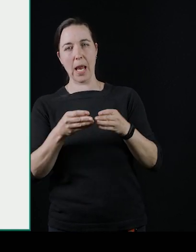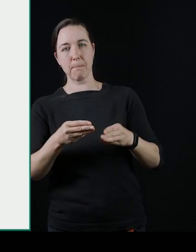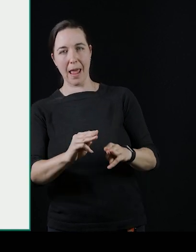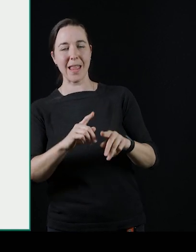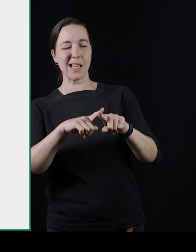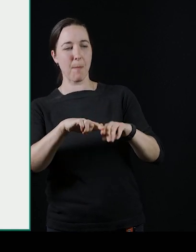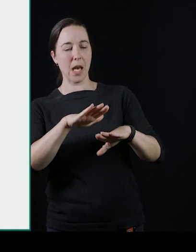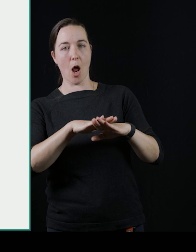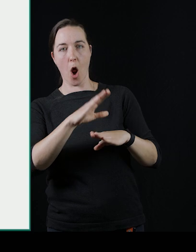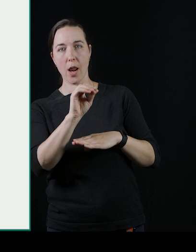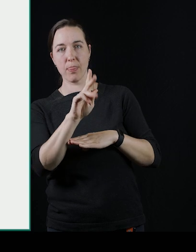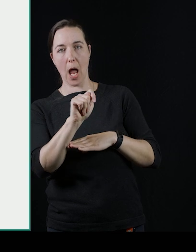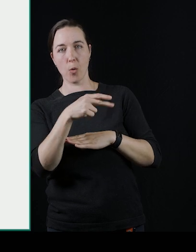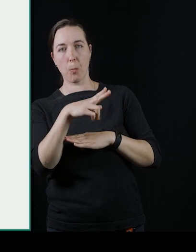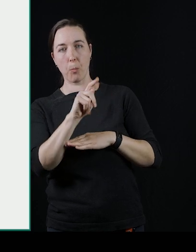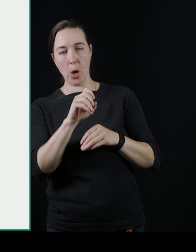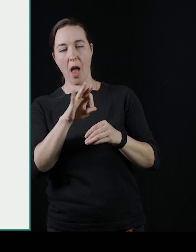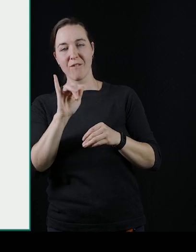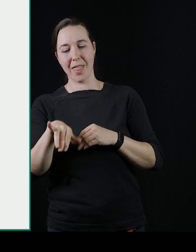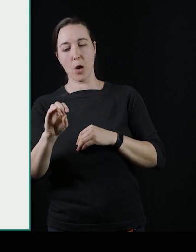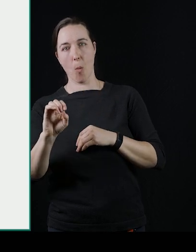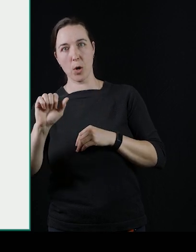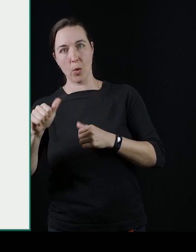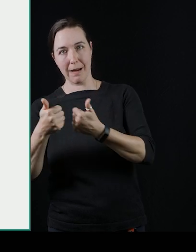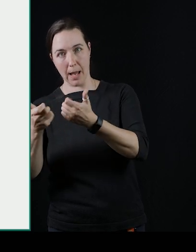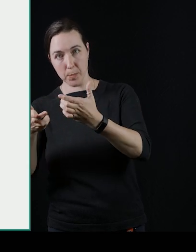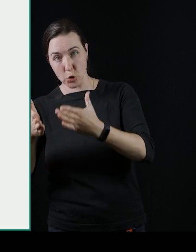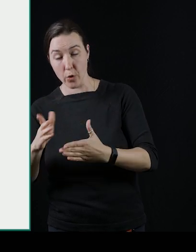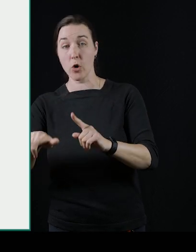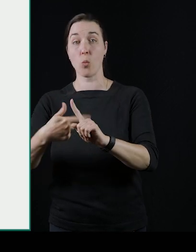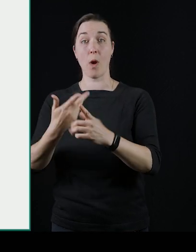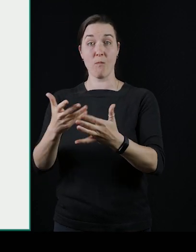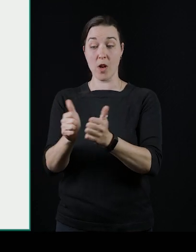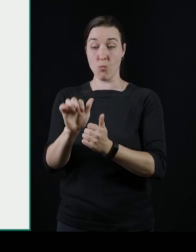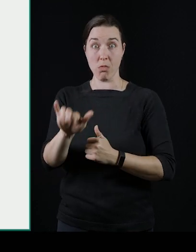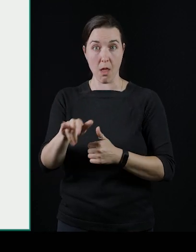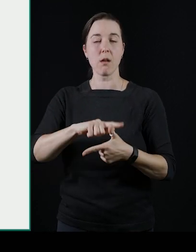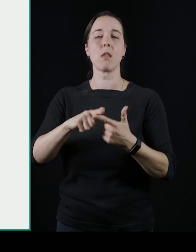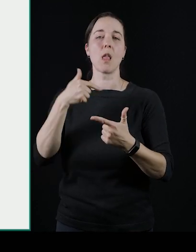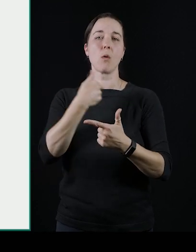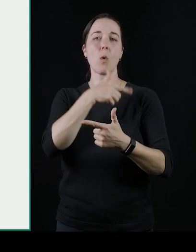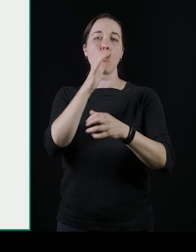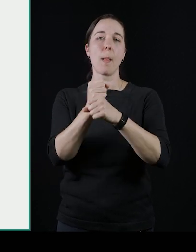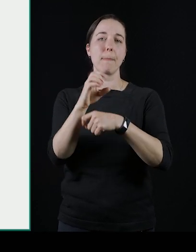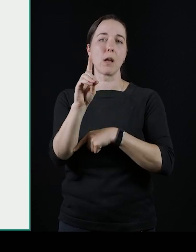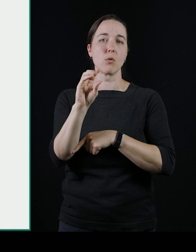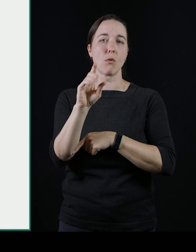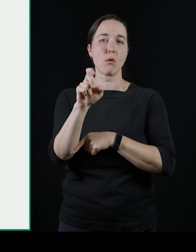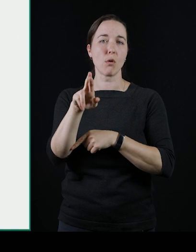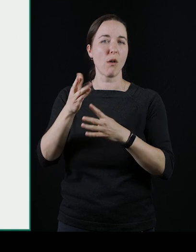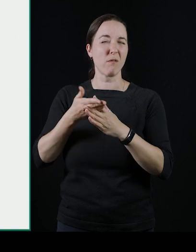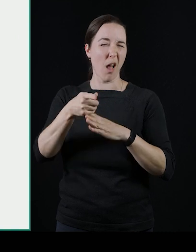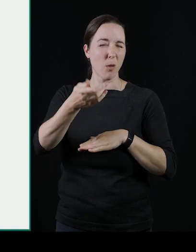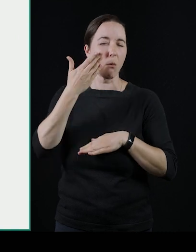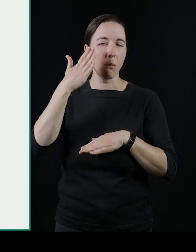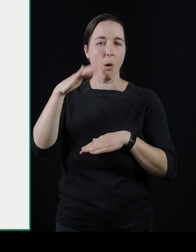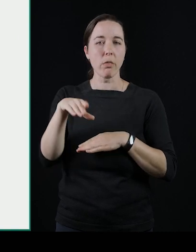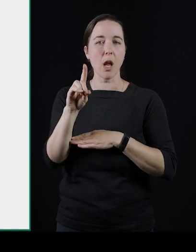depending on the output of the OpenArena game server. Once we're done with that, we're going to create a Doja file. As you know, a Doja file,